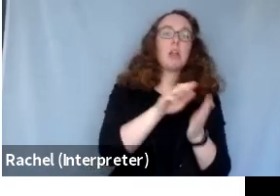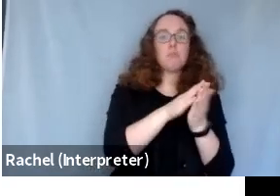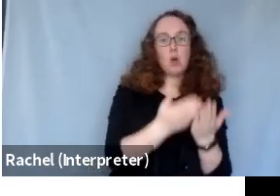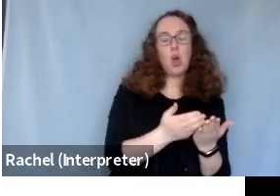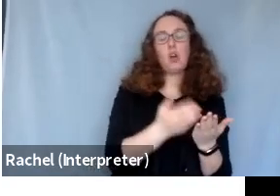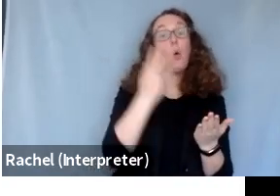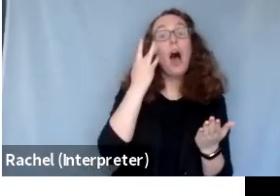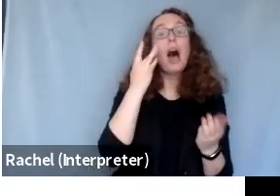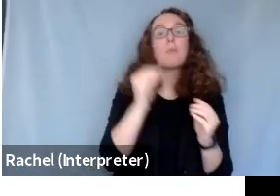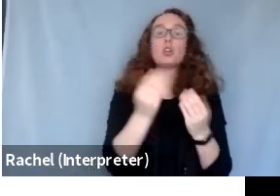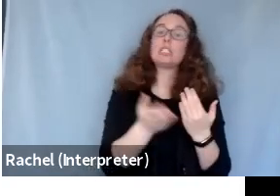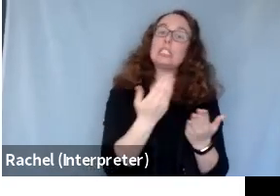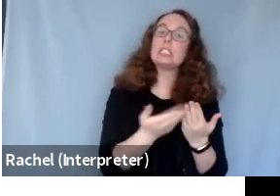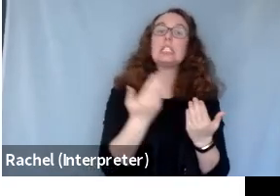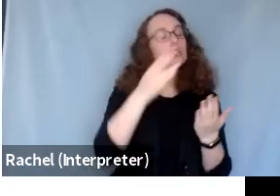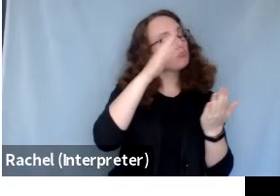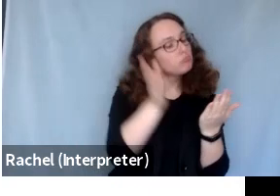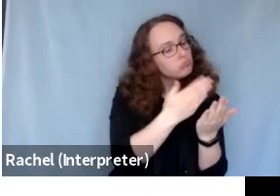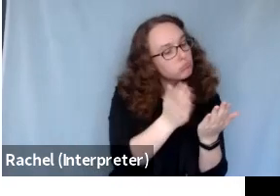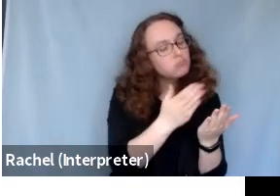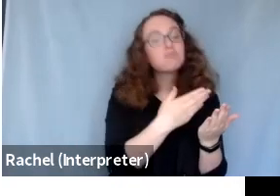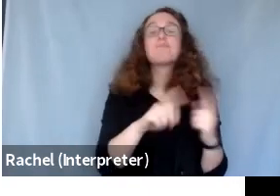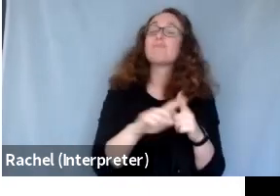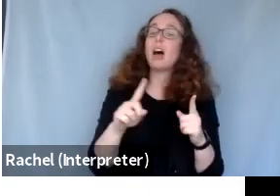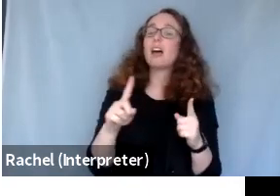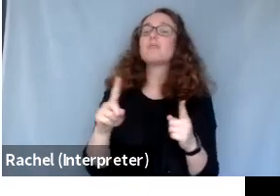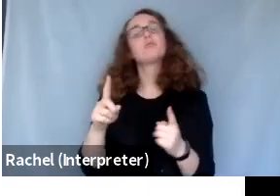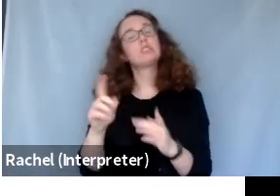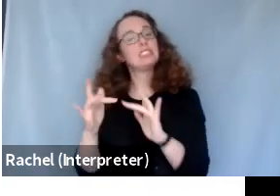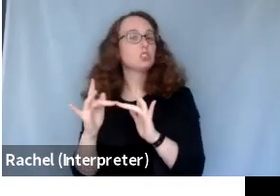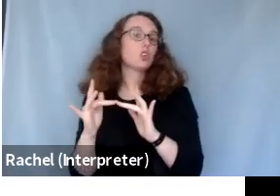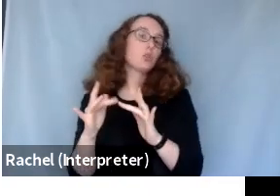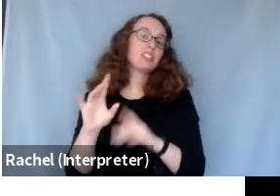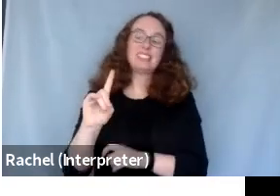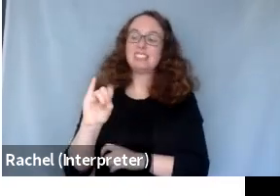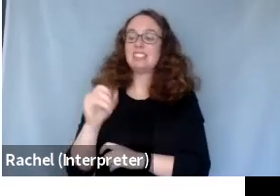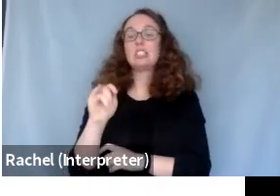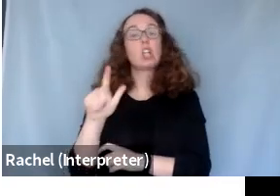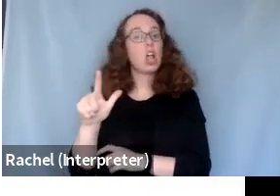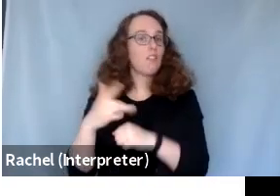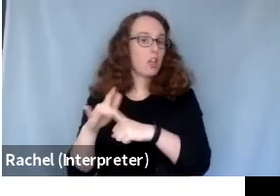available. Also, we have a lot of rental options too.